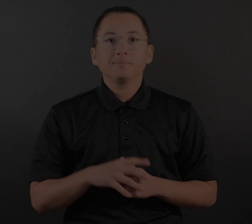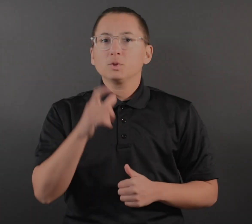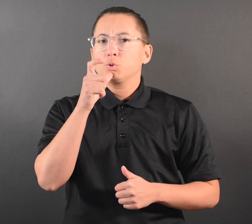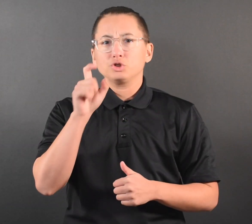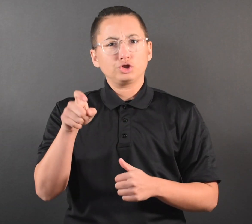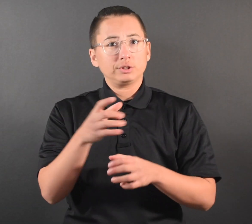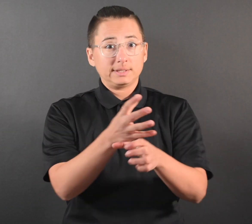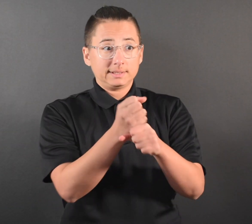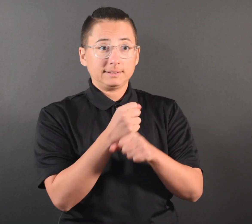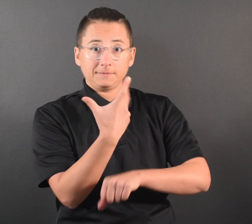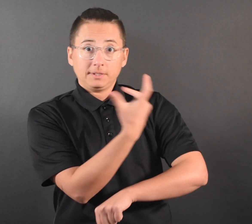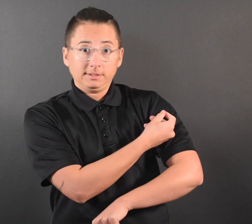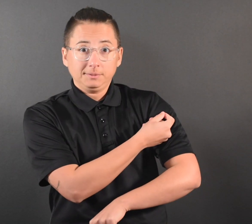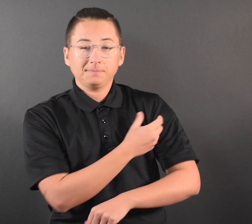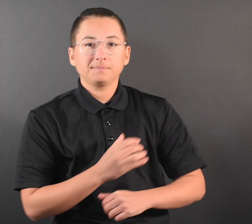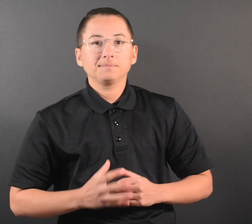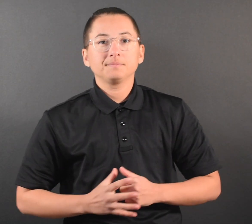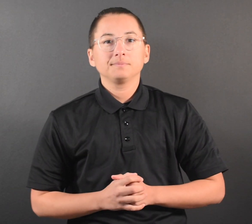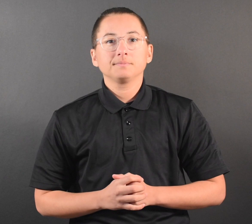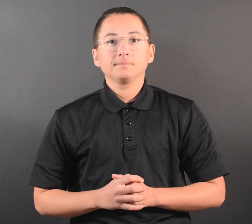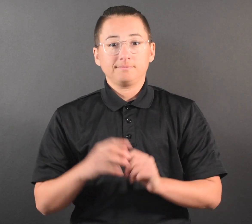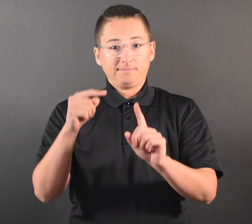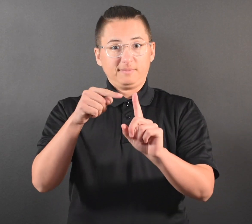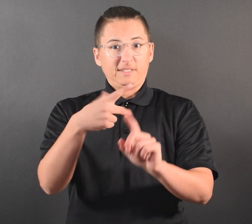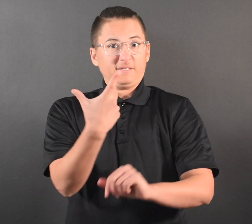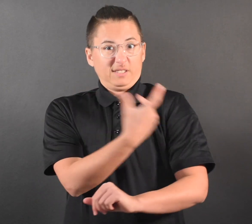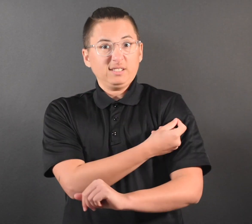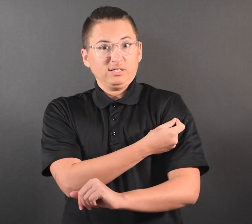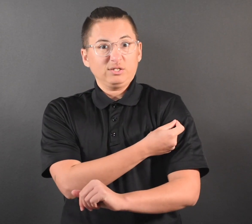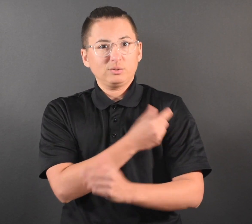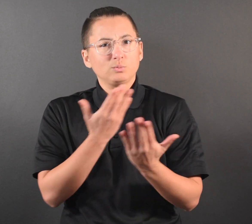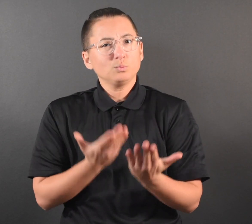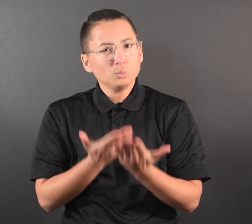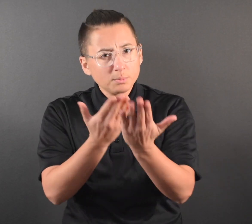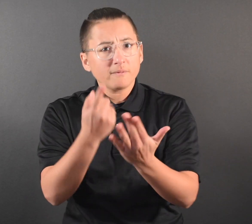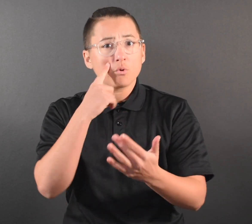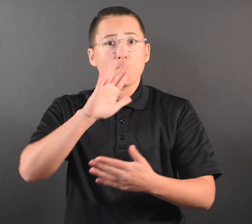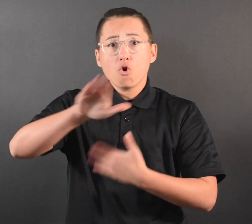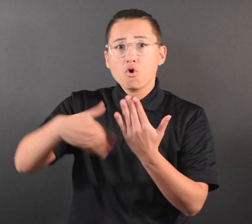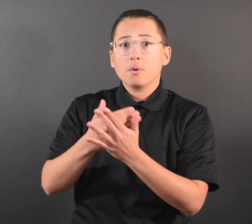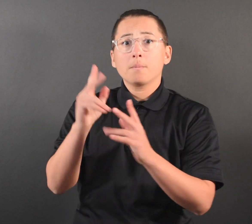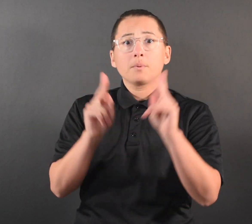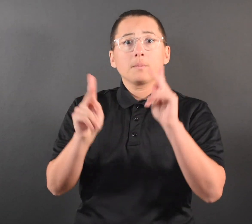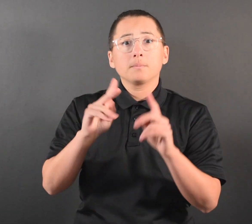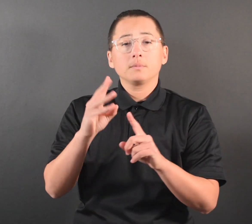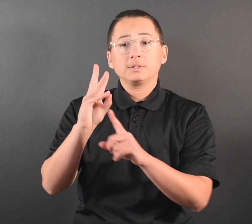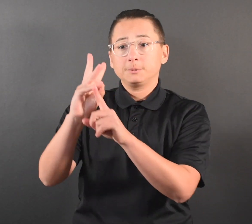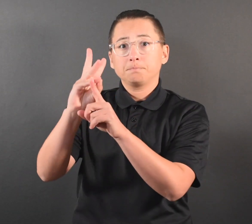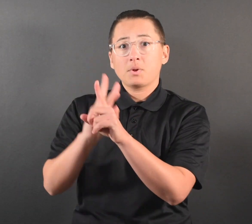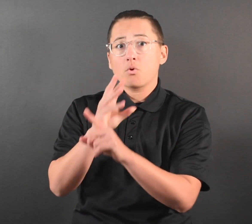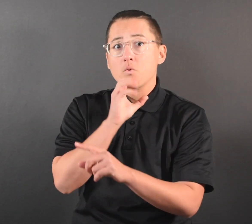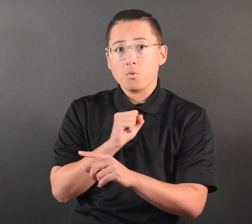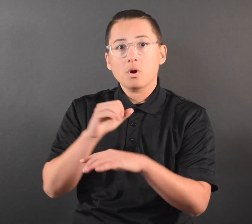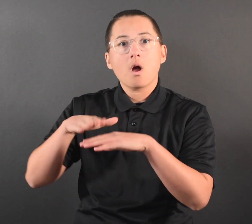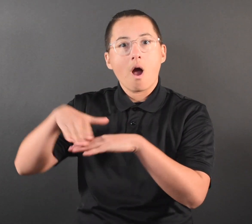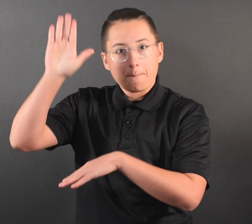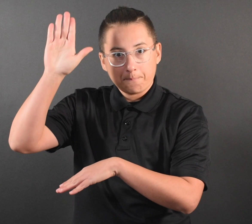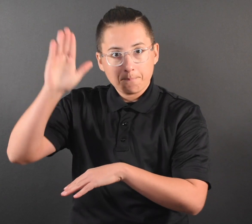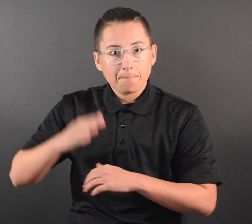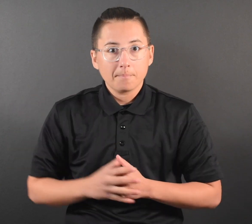Who should get vaccinated Vaccination is recommended for all people 6 months of age and older.